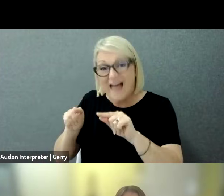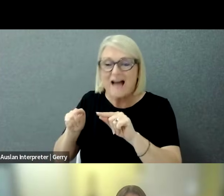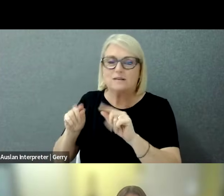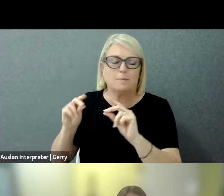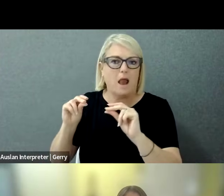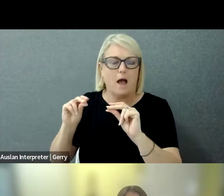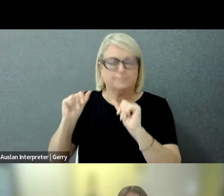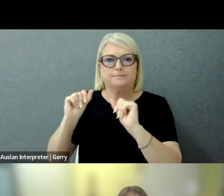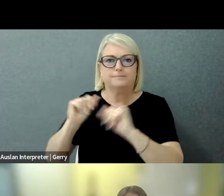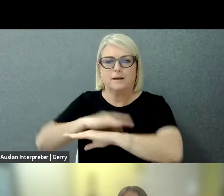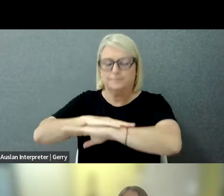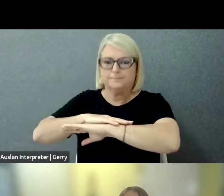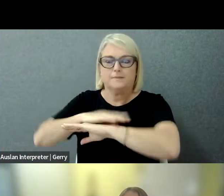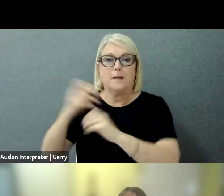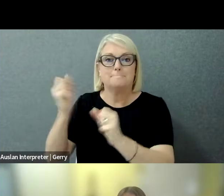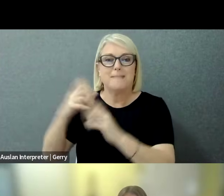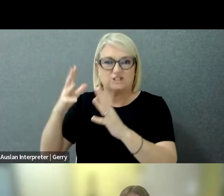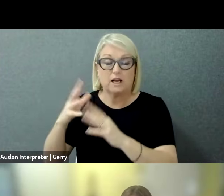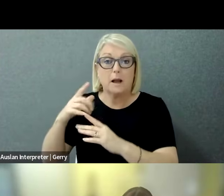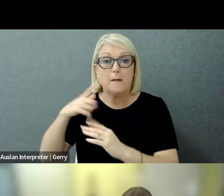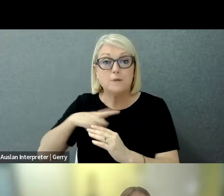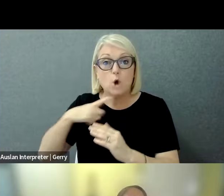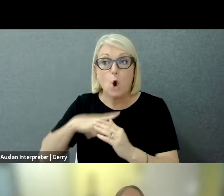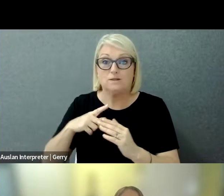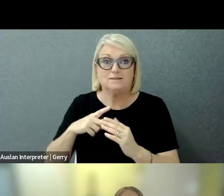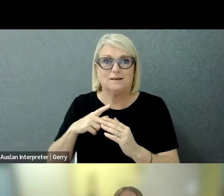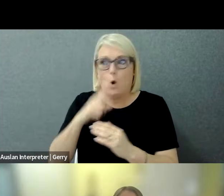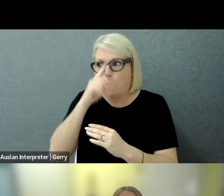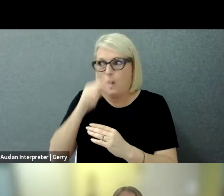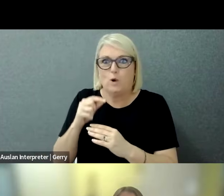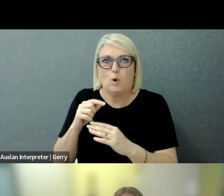almost impossible for a state for a state to go, well, we'll just solve this for the whole state.